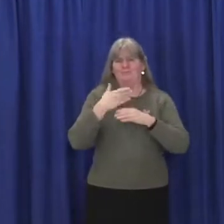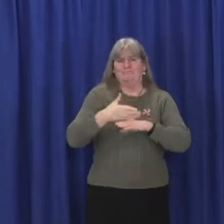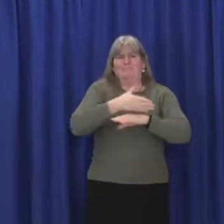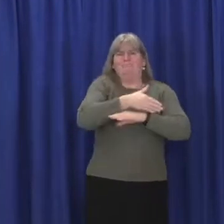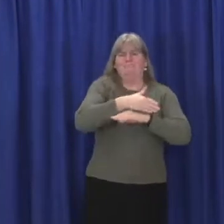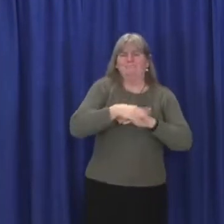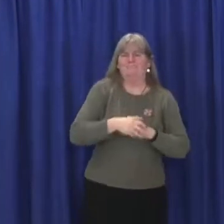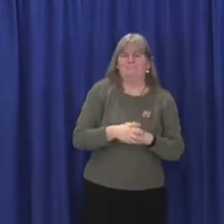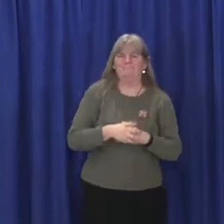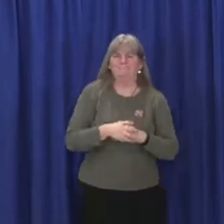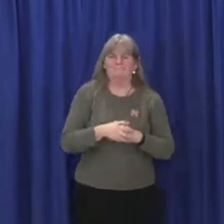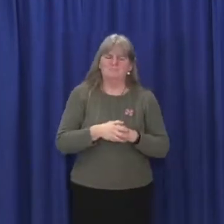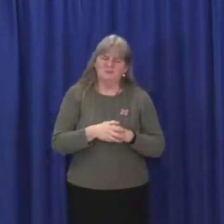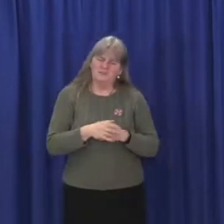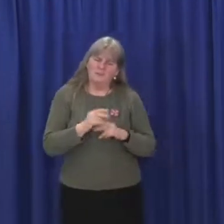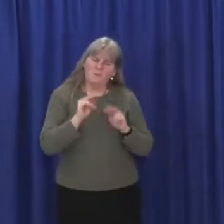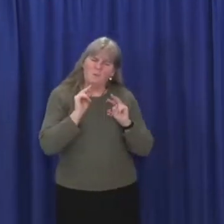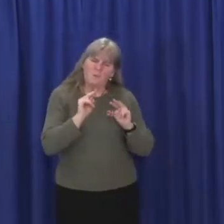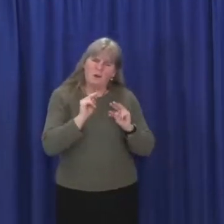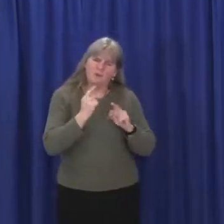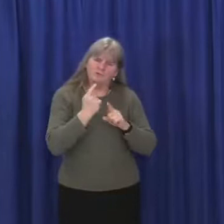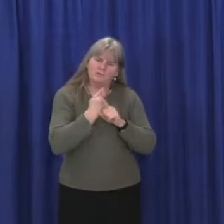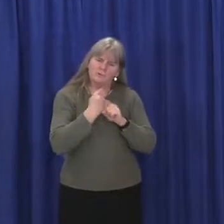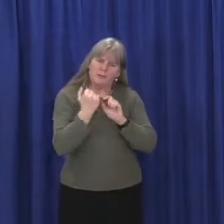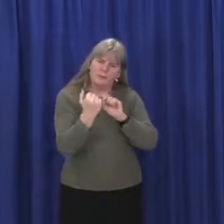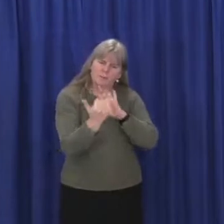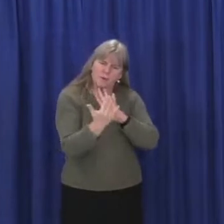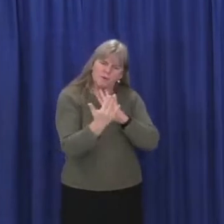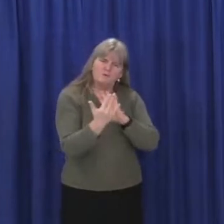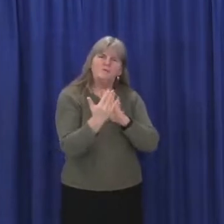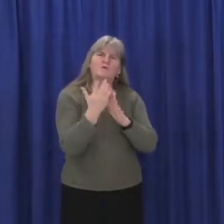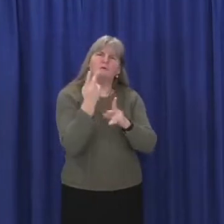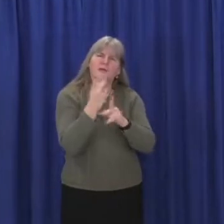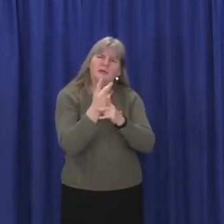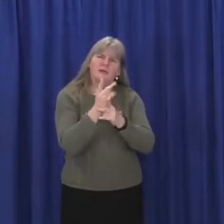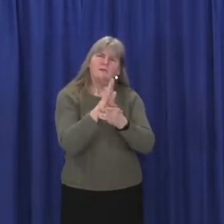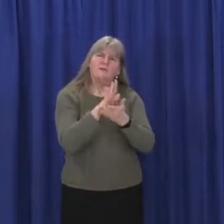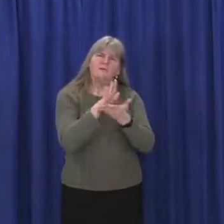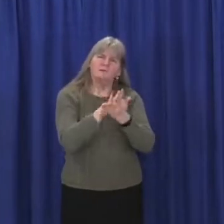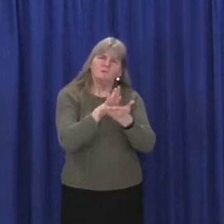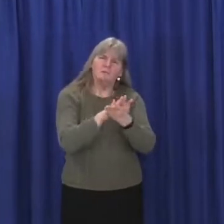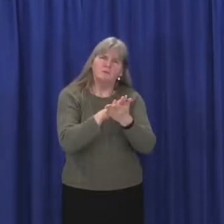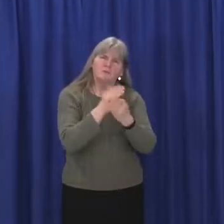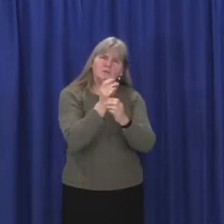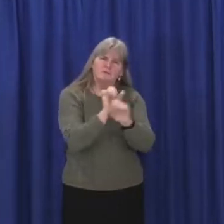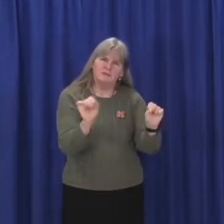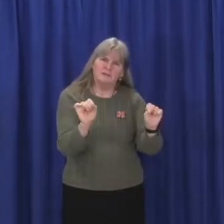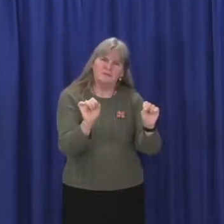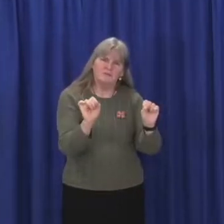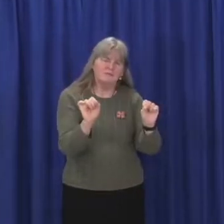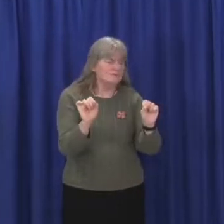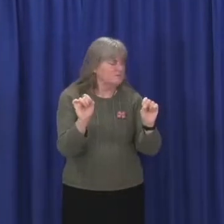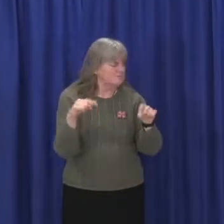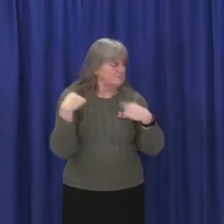students and staff safe. This is the approach we have taken since day one of this pandemic. It involves a review